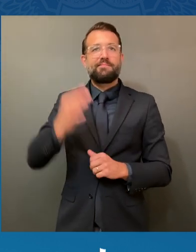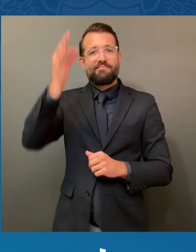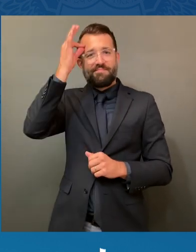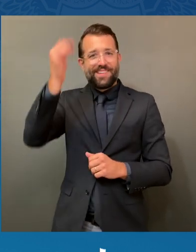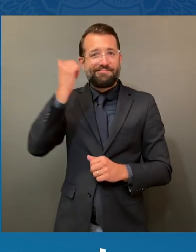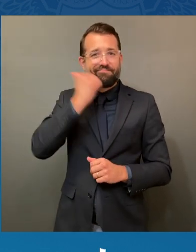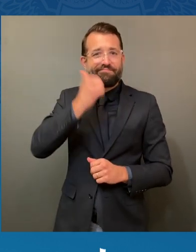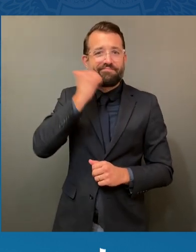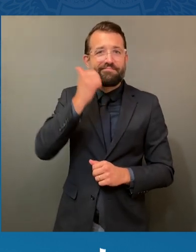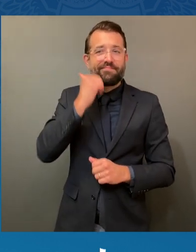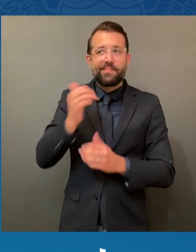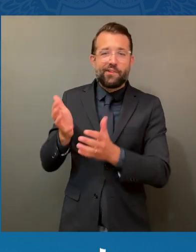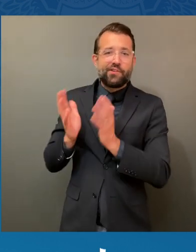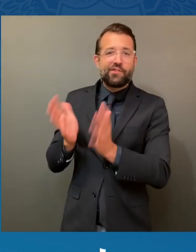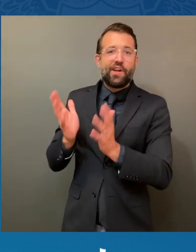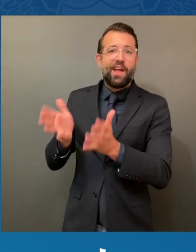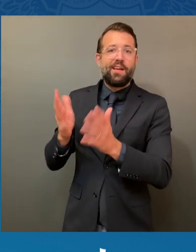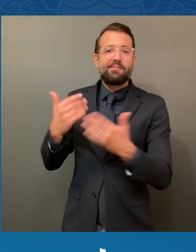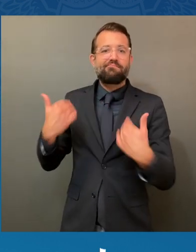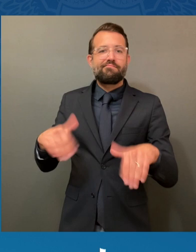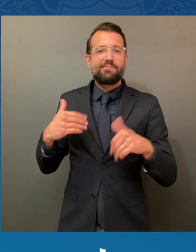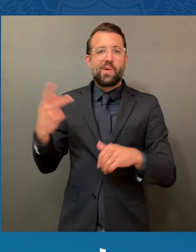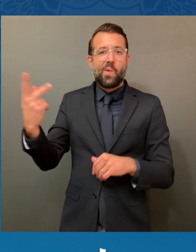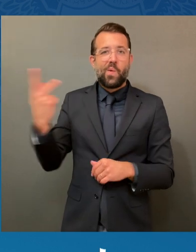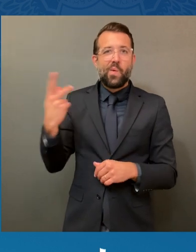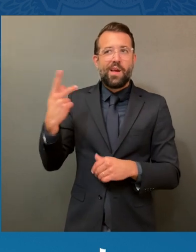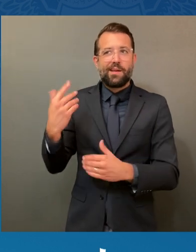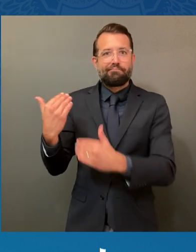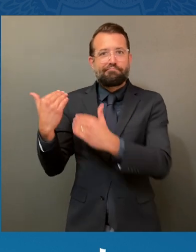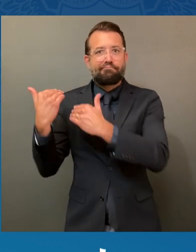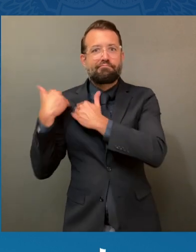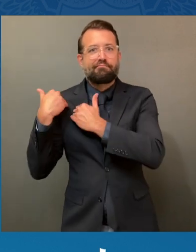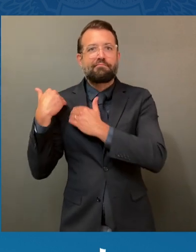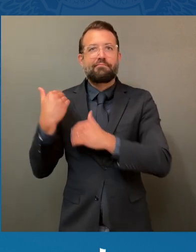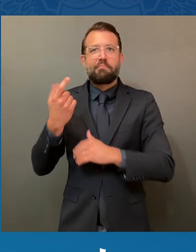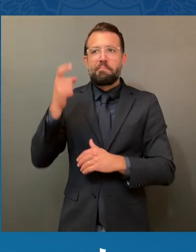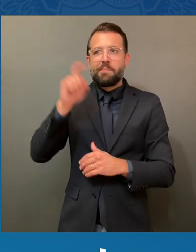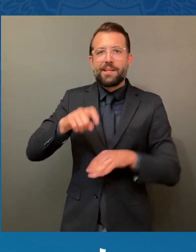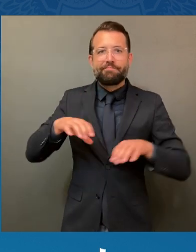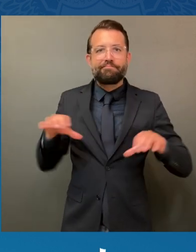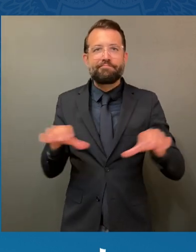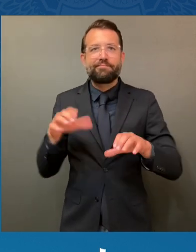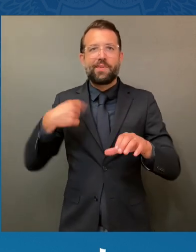of the responsibility that we knew we had, as attorneys general, to do --